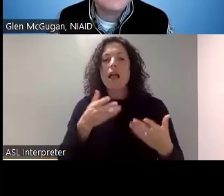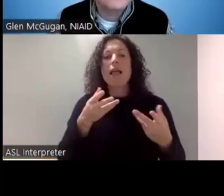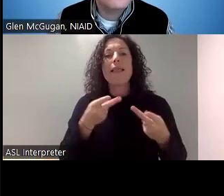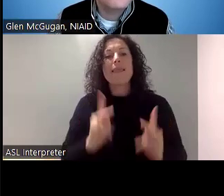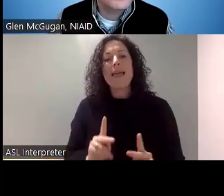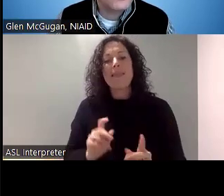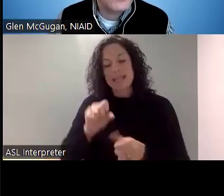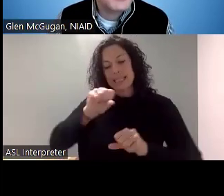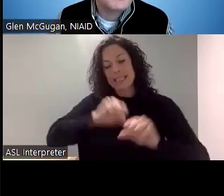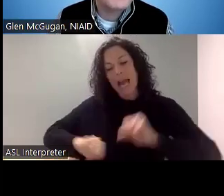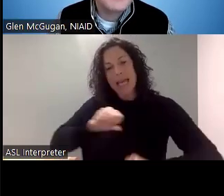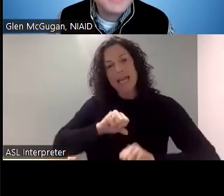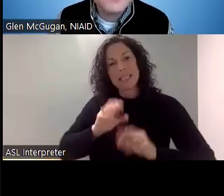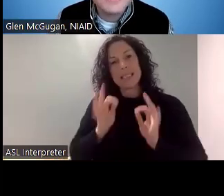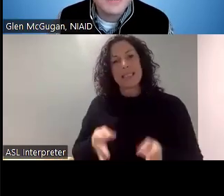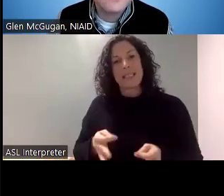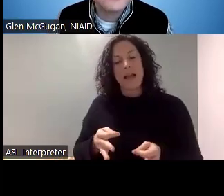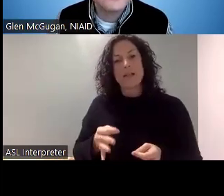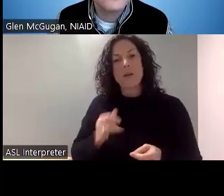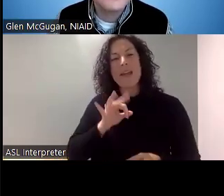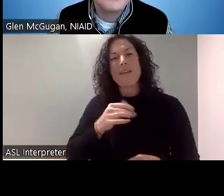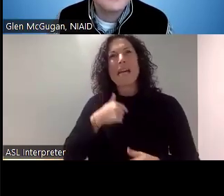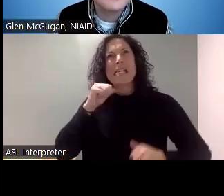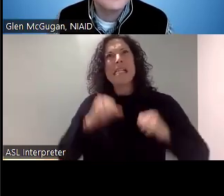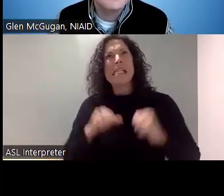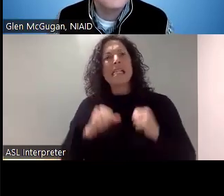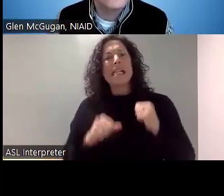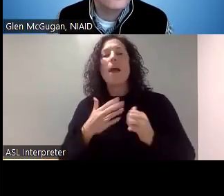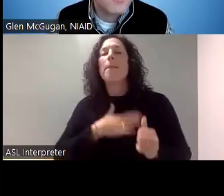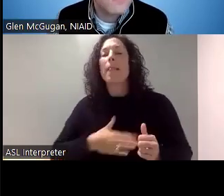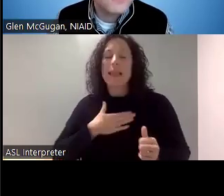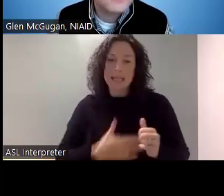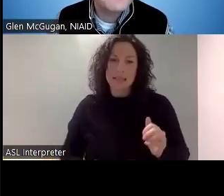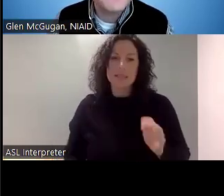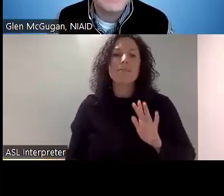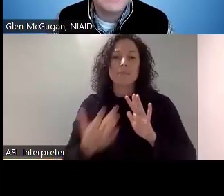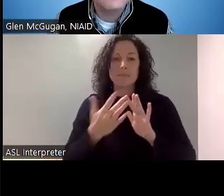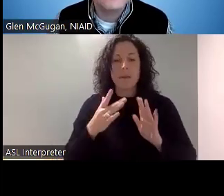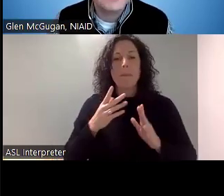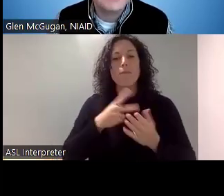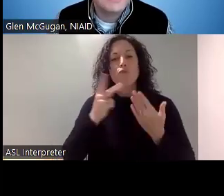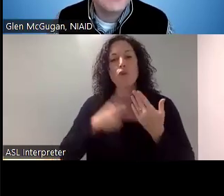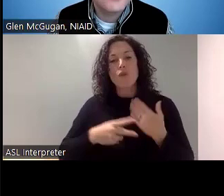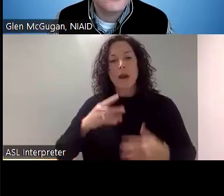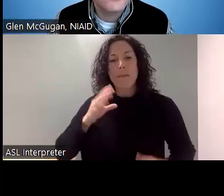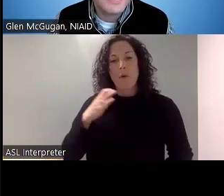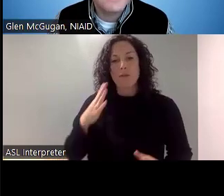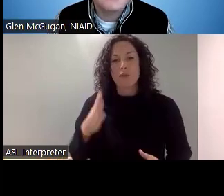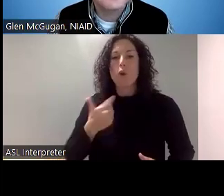So if you're in question, please reach out to the program officer, and we'll try to guide you through that.